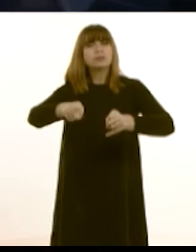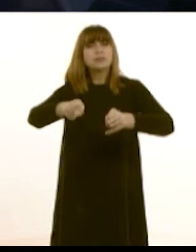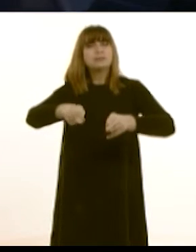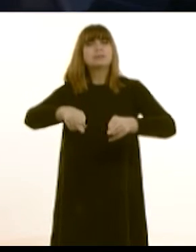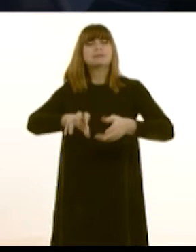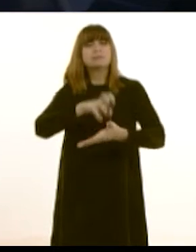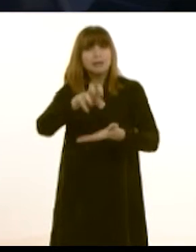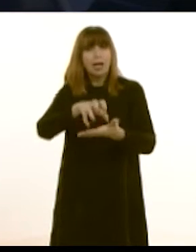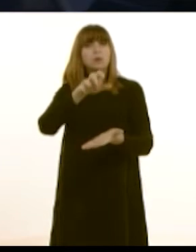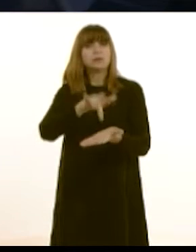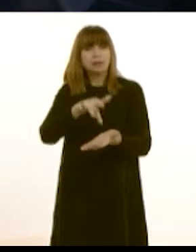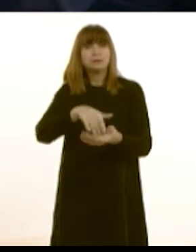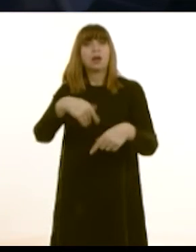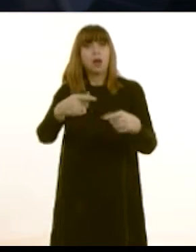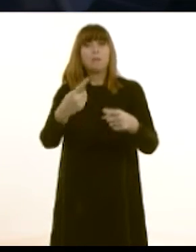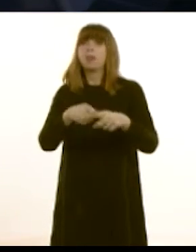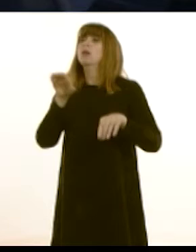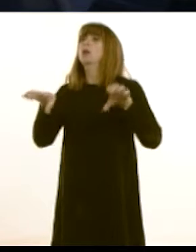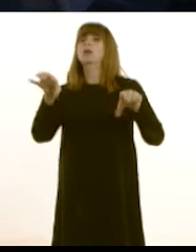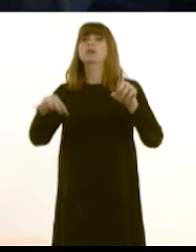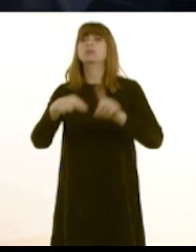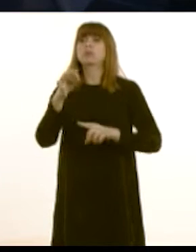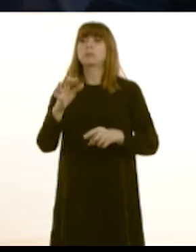not the city centres themselves, perhaps a full business improvement district is a step